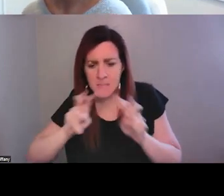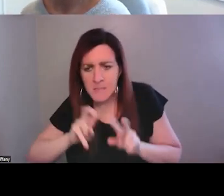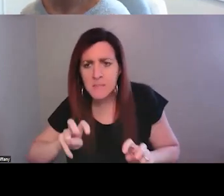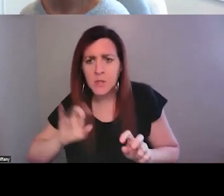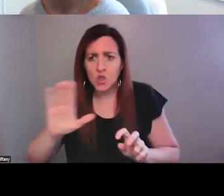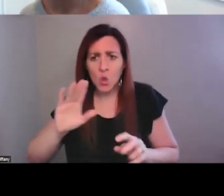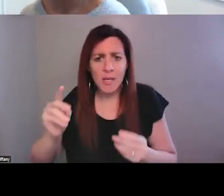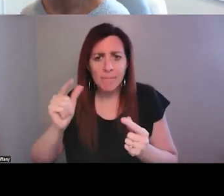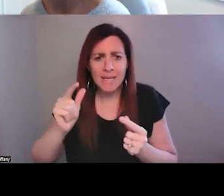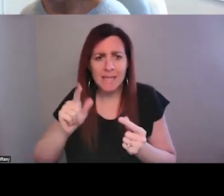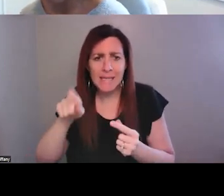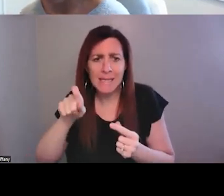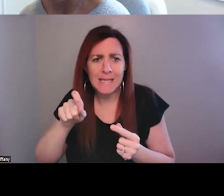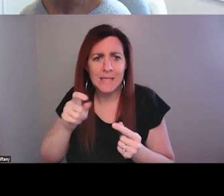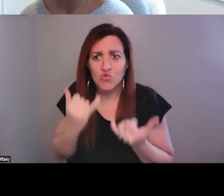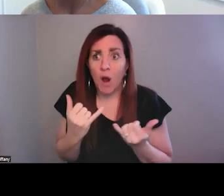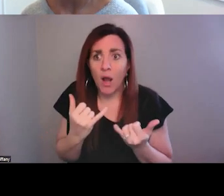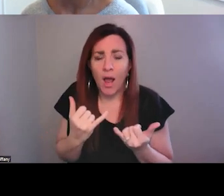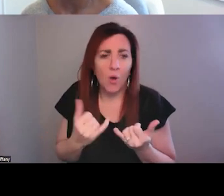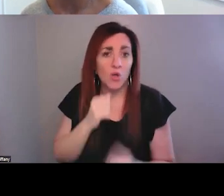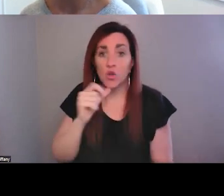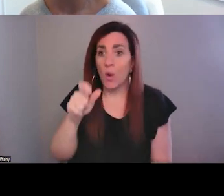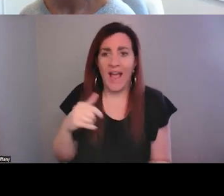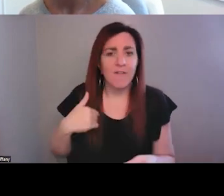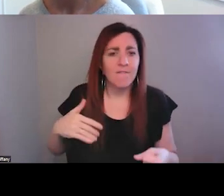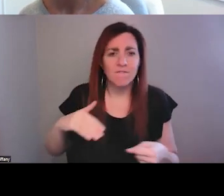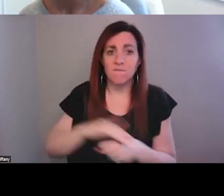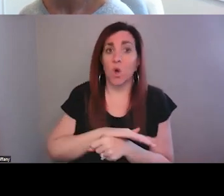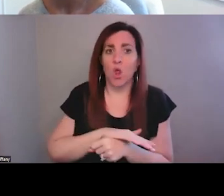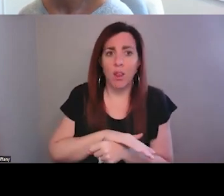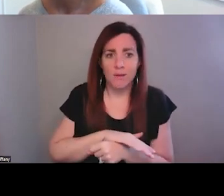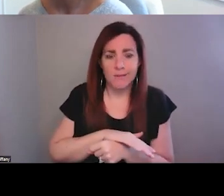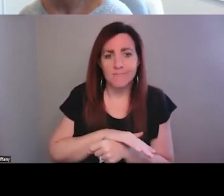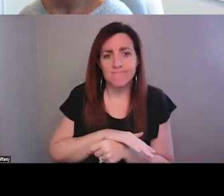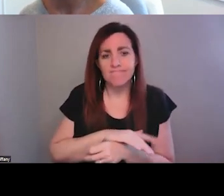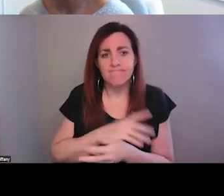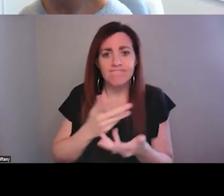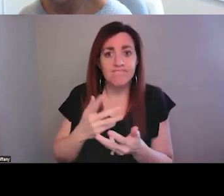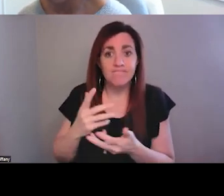IMMEDIATE CRISIS AT THE MOMENT. YOU DON'T GET A FULL HEALTH SCREENING SO